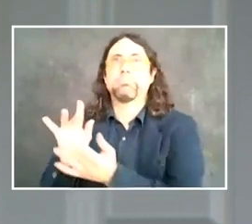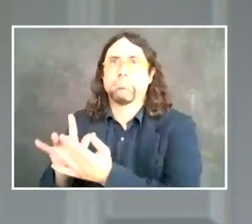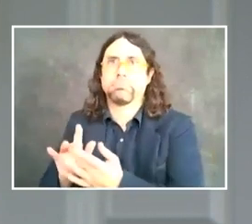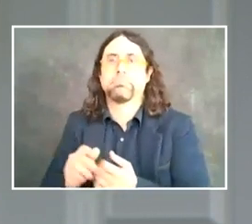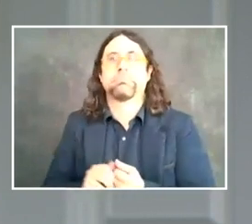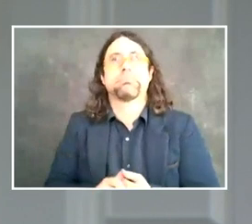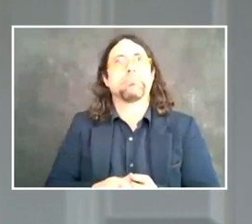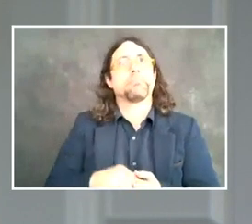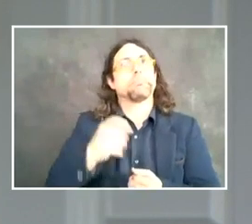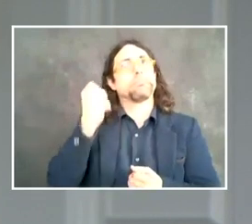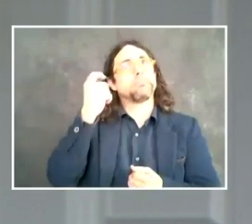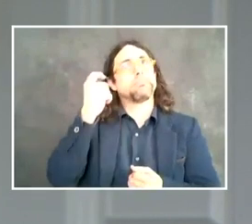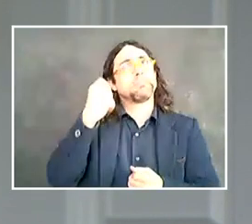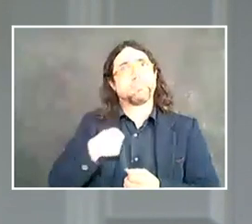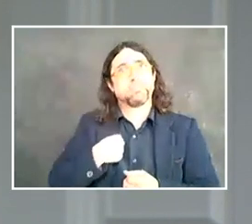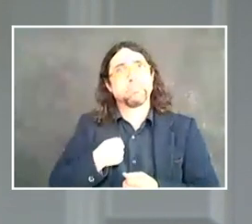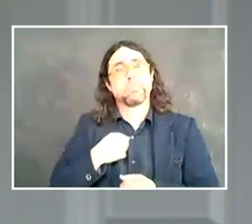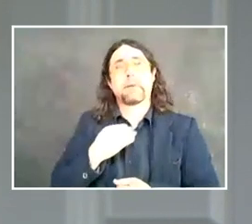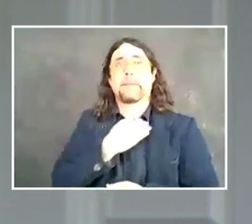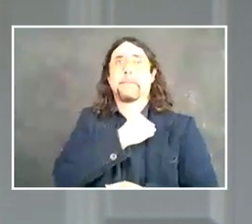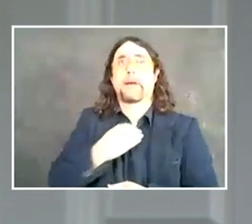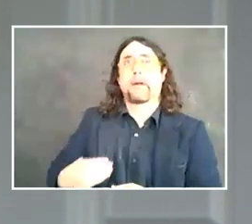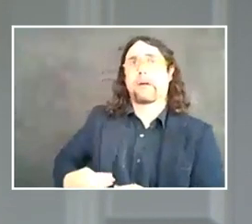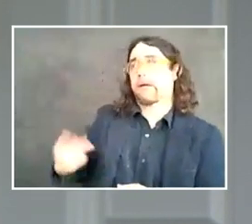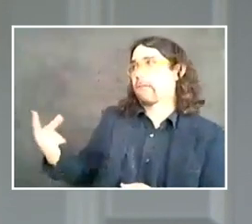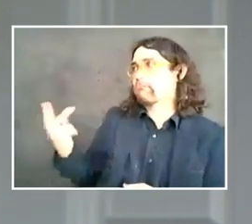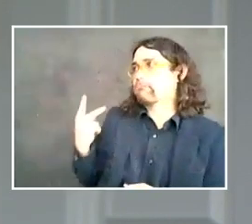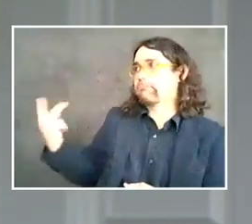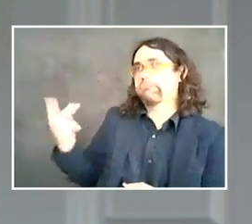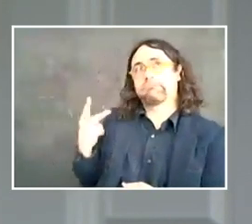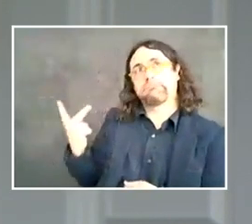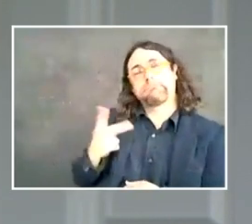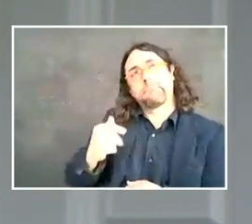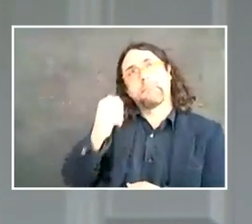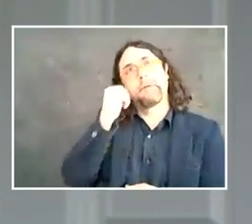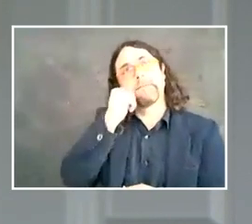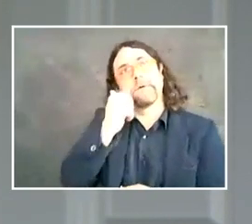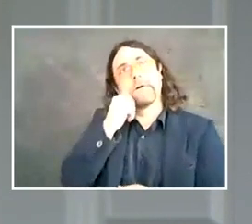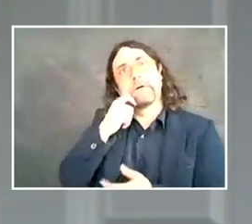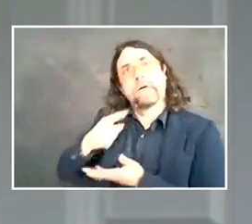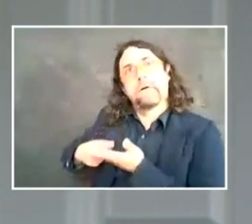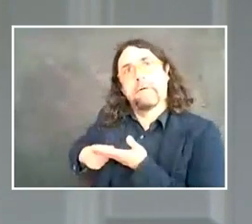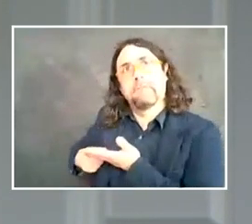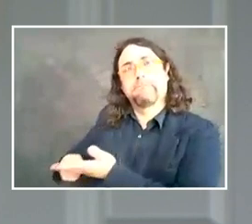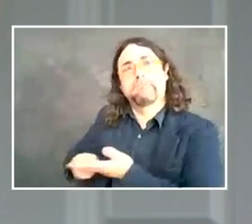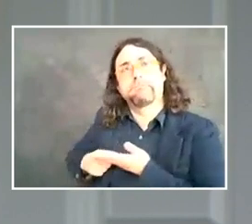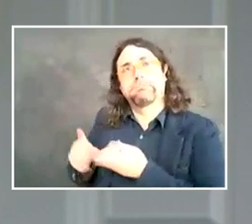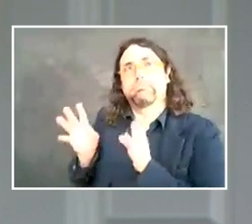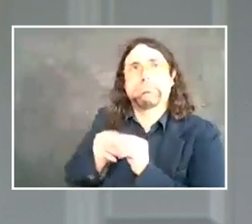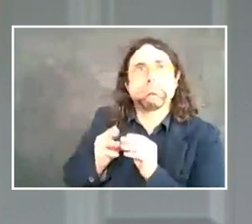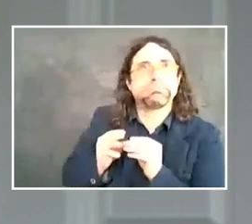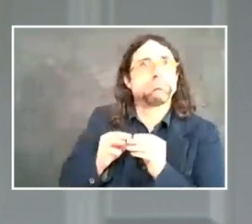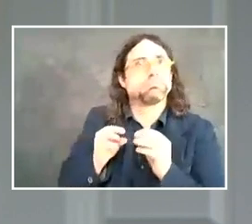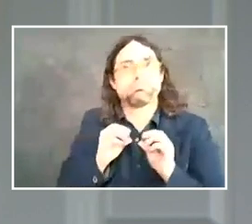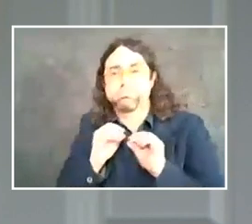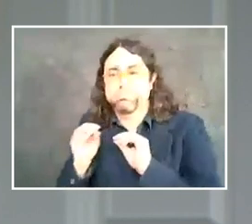MYSELF AND THE MAYOR DON'T TALK ABOUT WHETHER IT'S SOCIAL DISTANCING IN PARKS. WHETHER IT'S THE SICK RATE OF